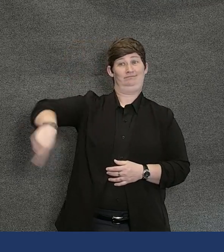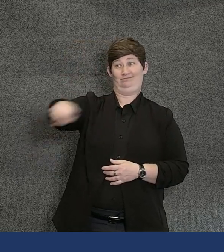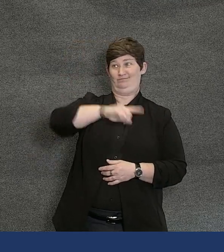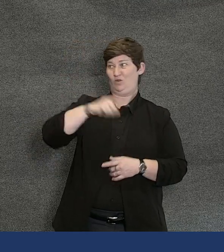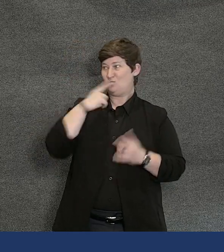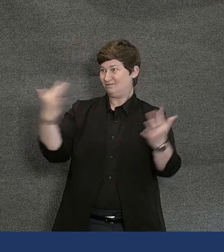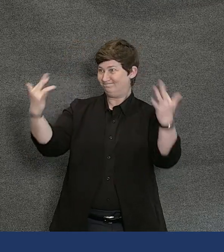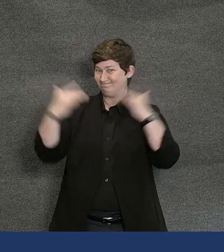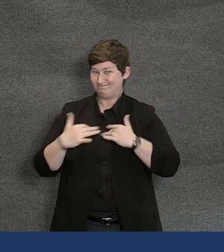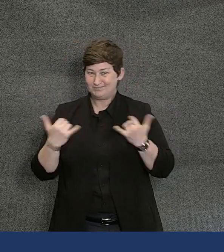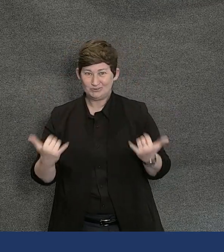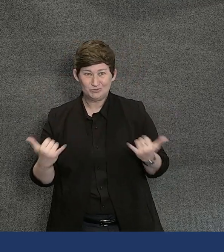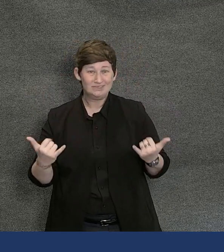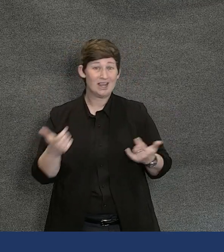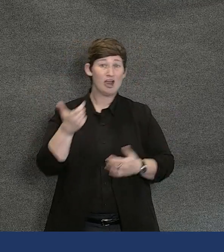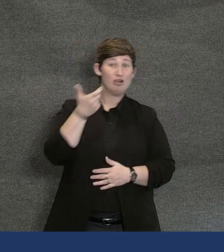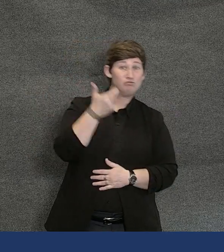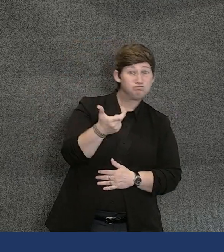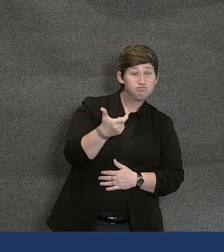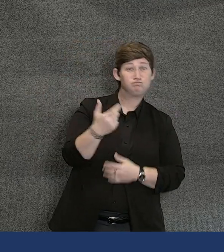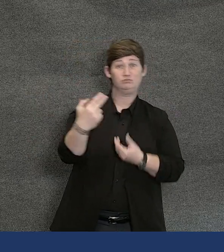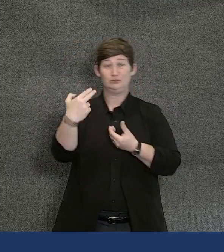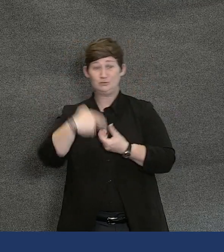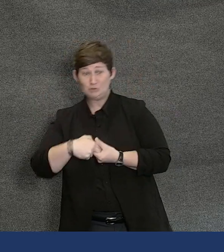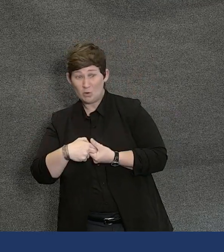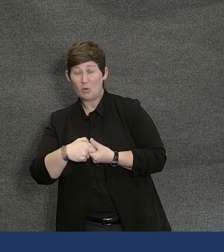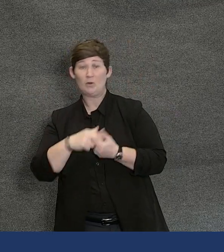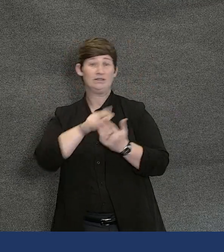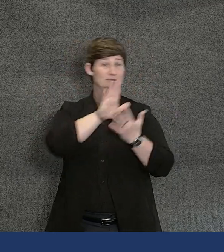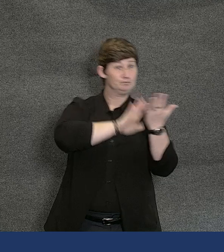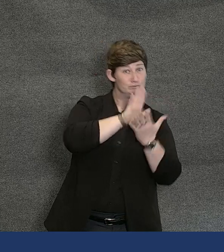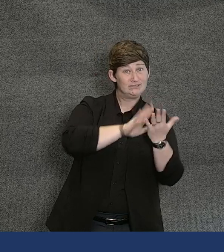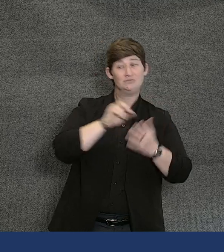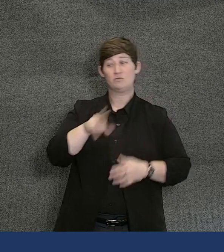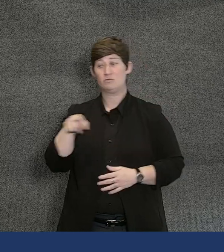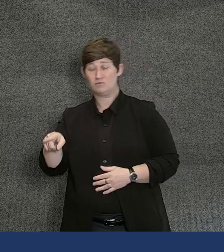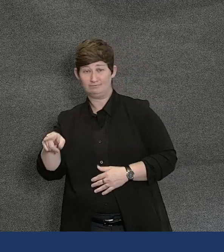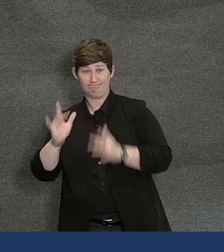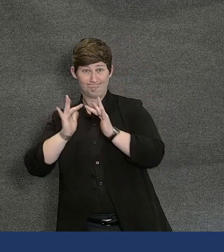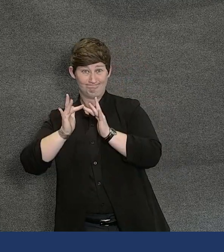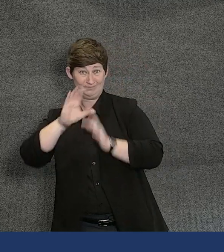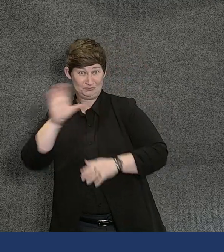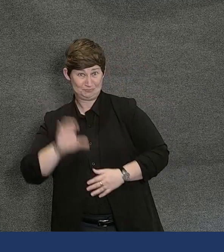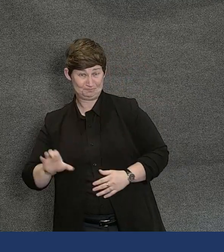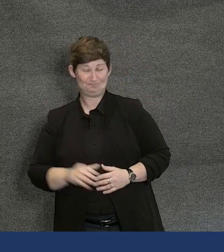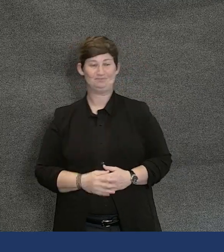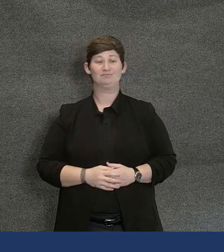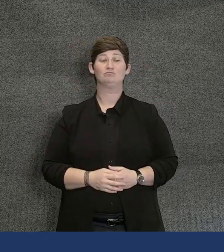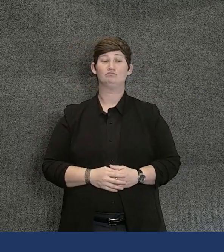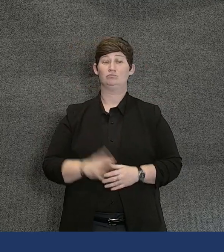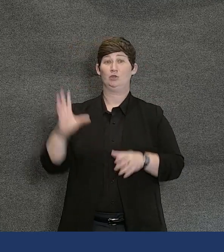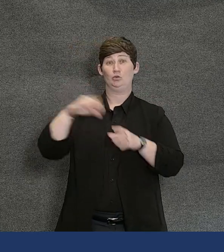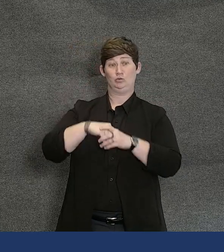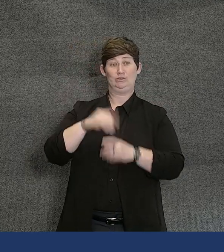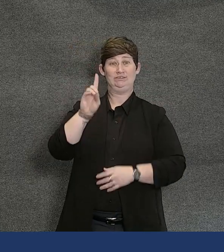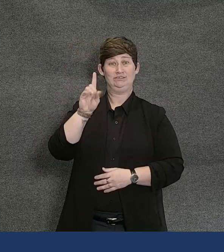and those who will be joining us in person or online, which includes the disability community, advocates,